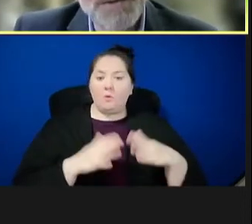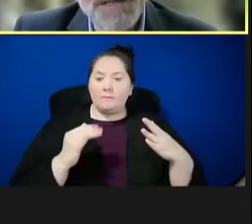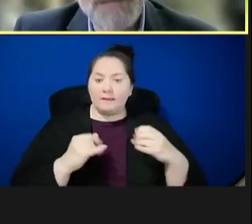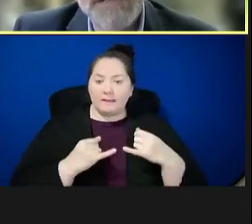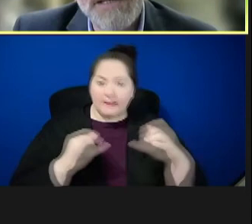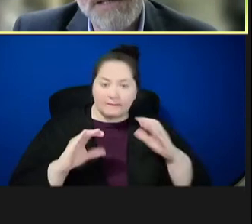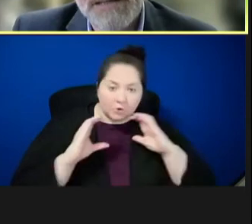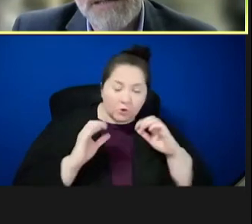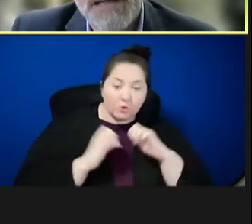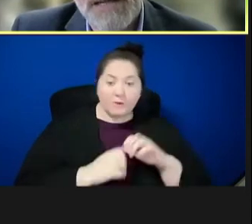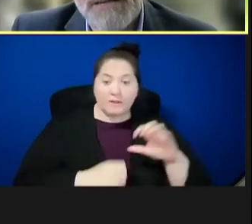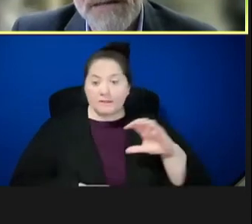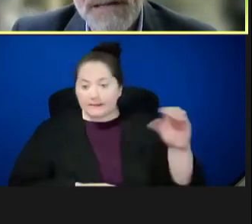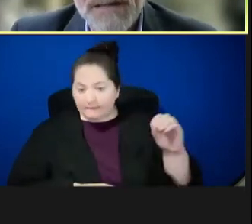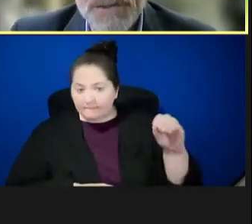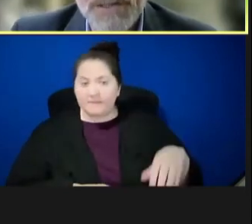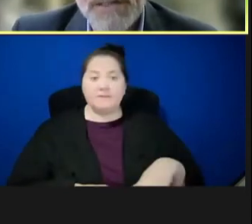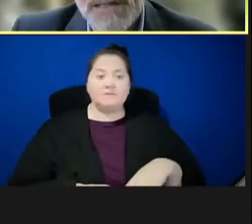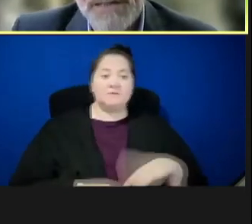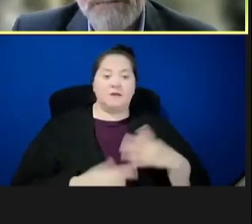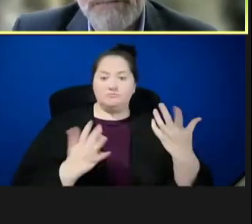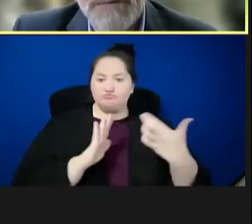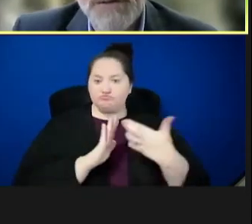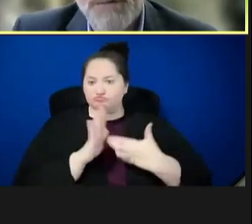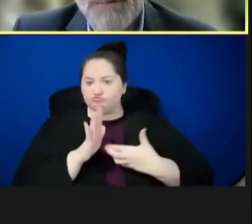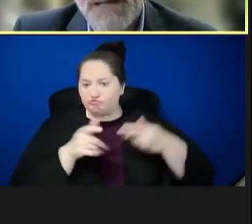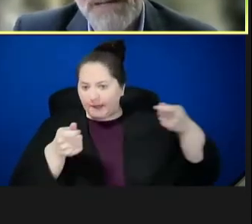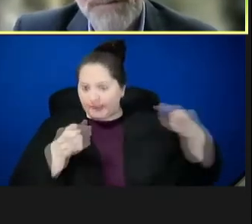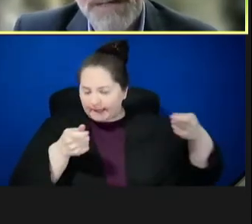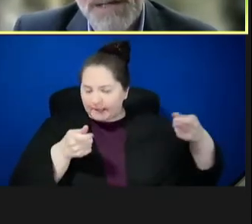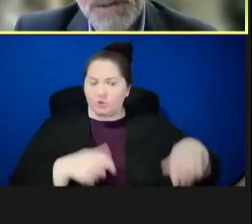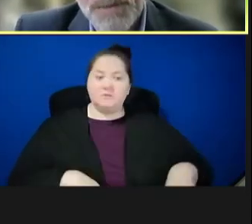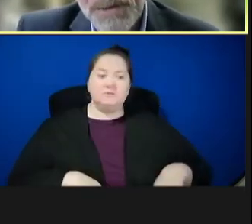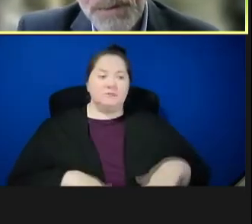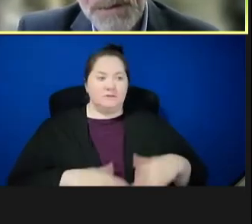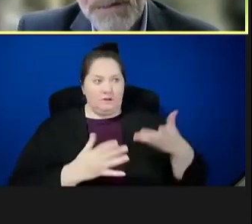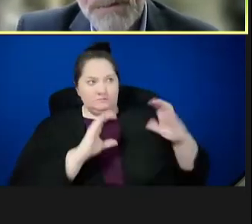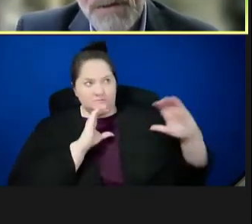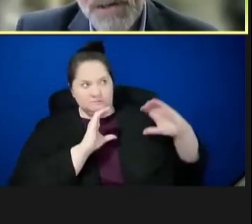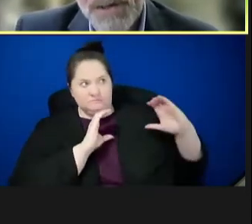the company and the regulators and very open line of communications between the different functions